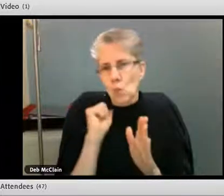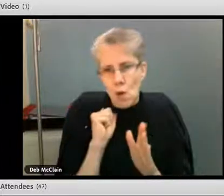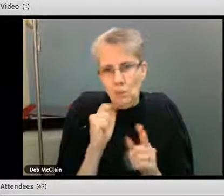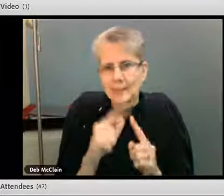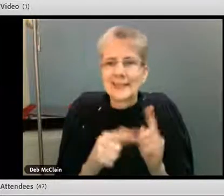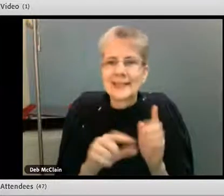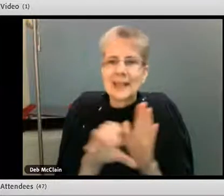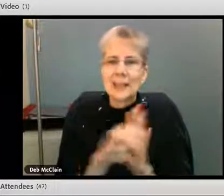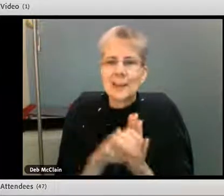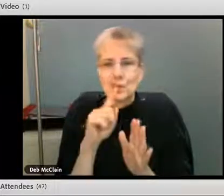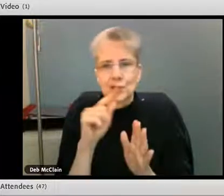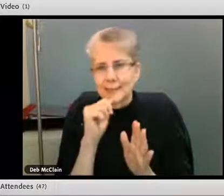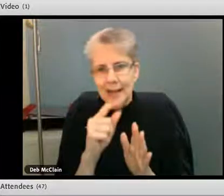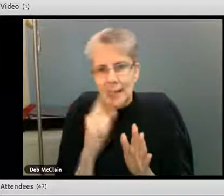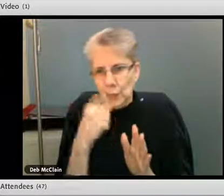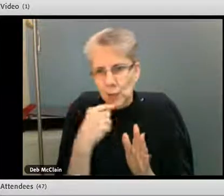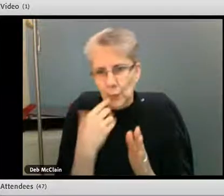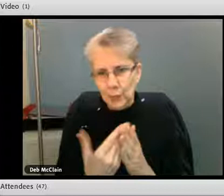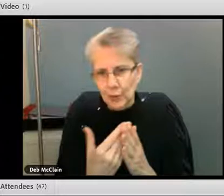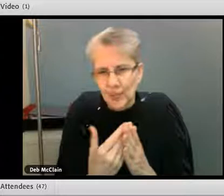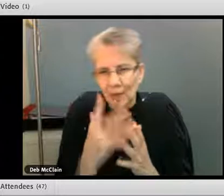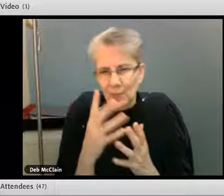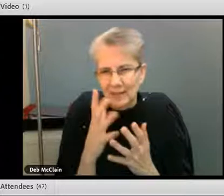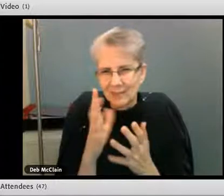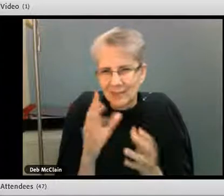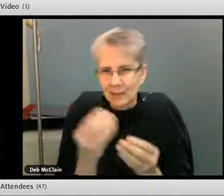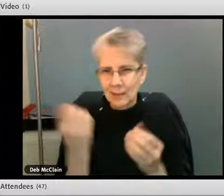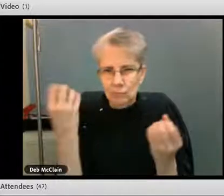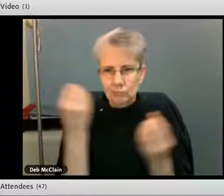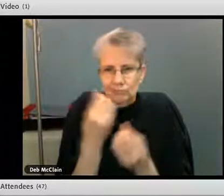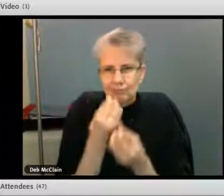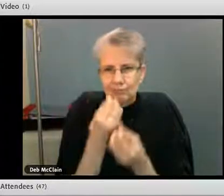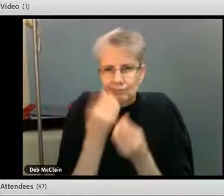They're gonna look washed out when you add too much light to it. Or you can darken an image.